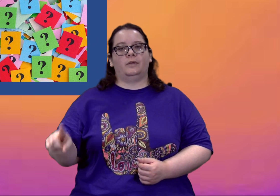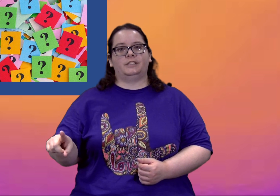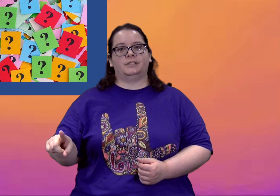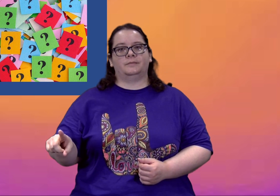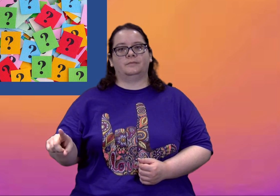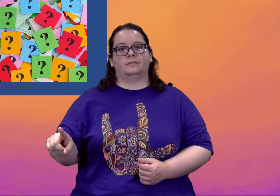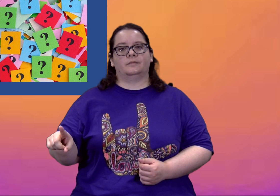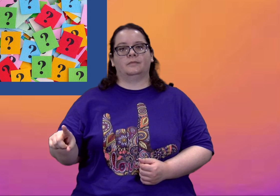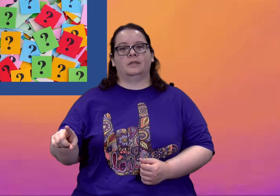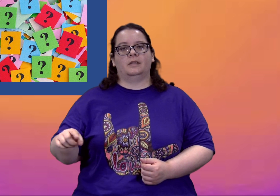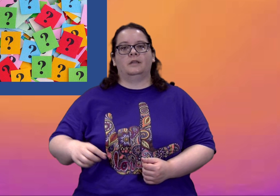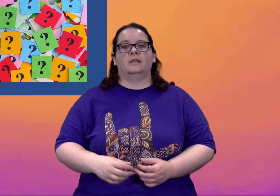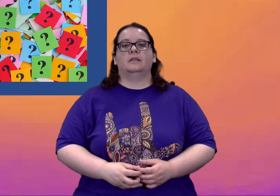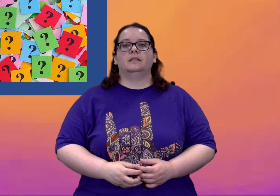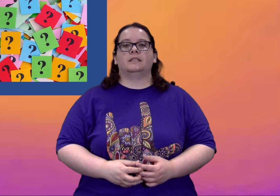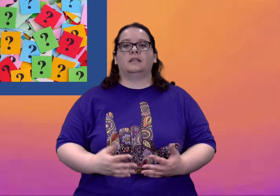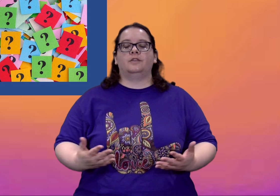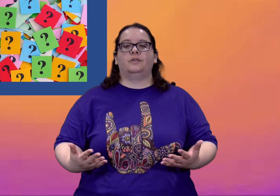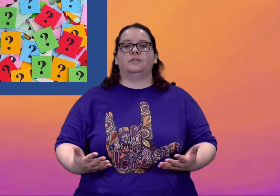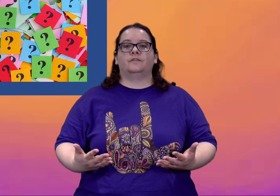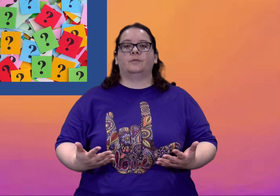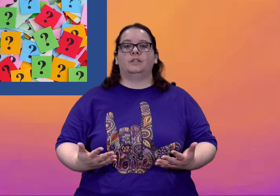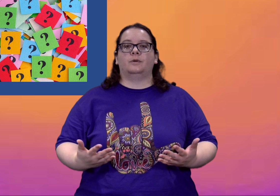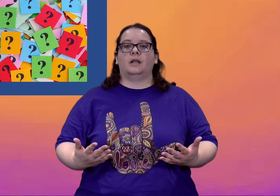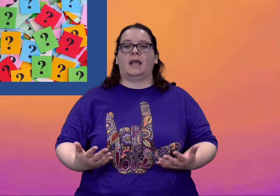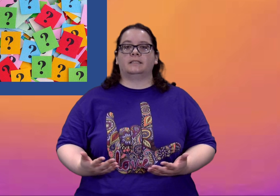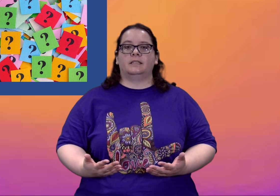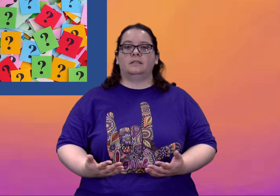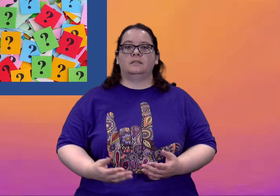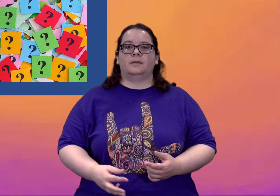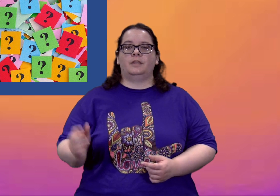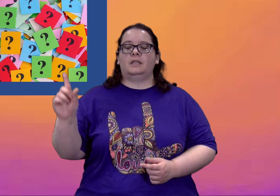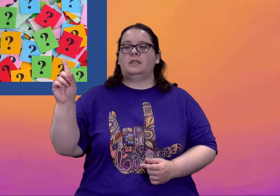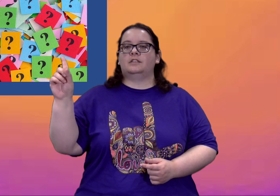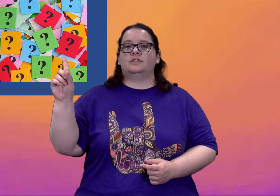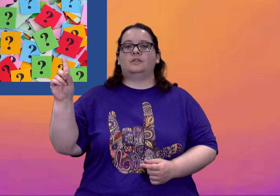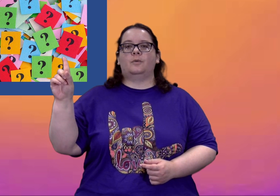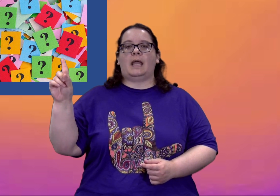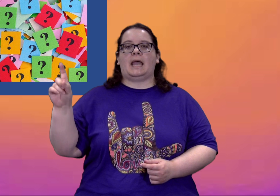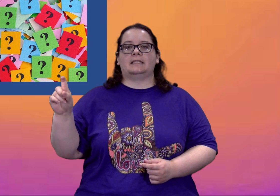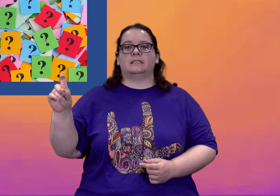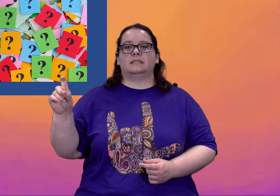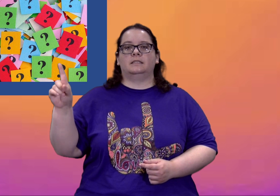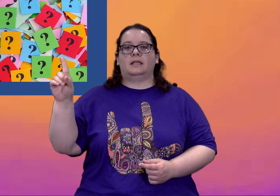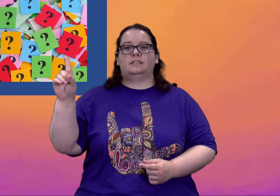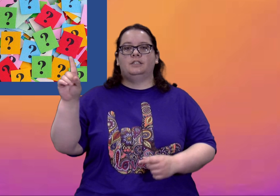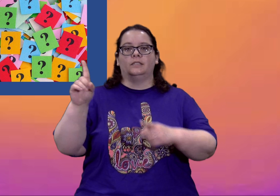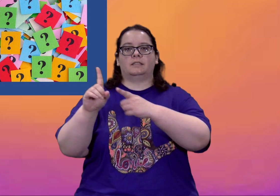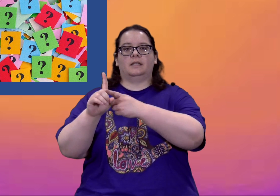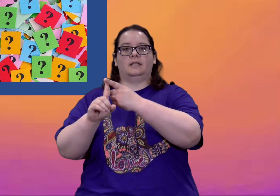Question. The sign that you use for when you are asking something is to do "ask". That's just an